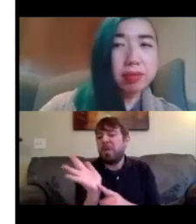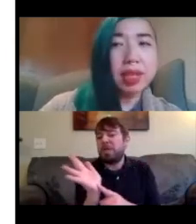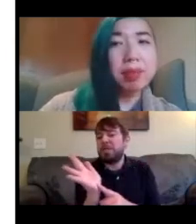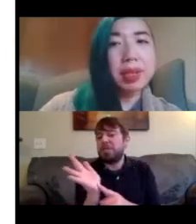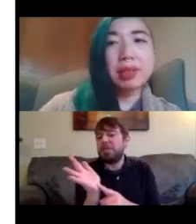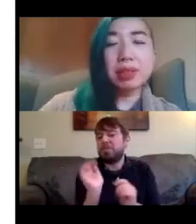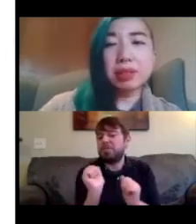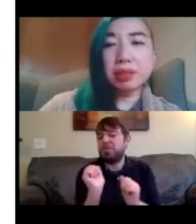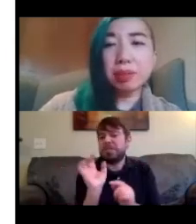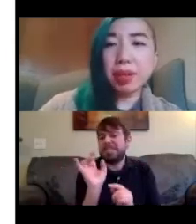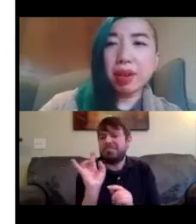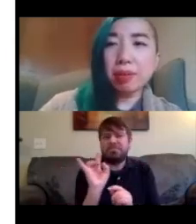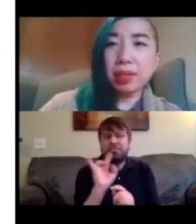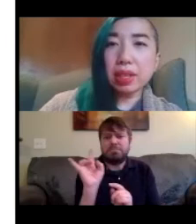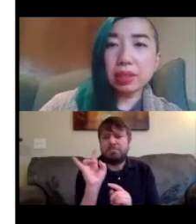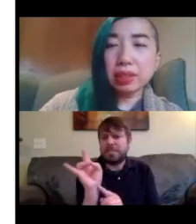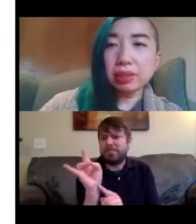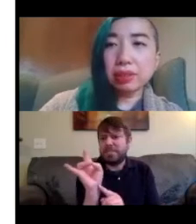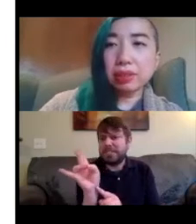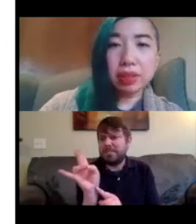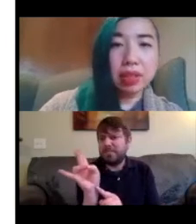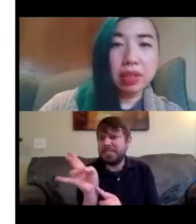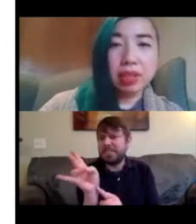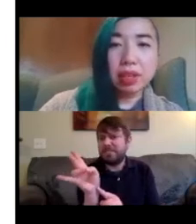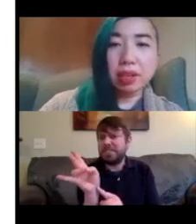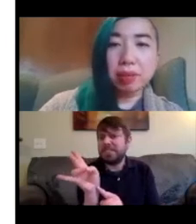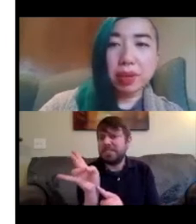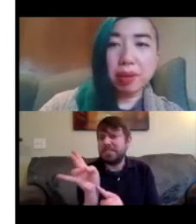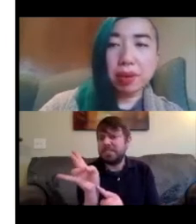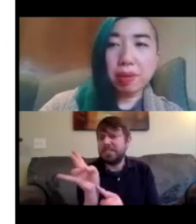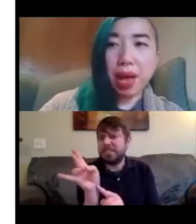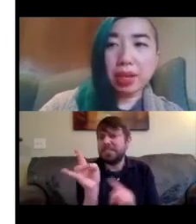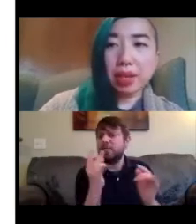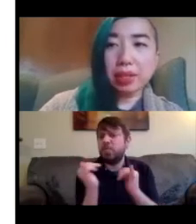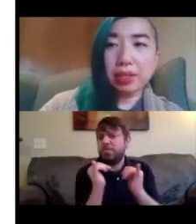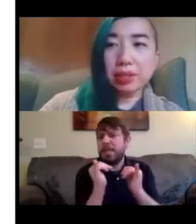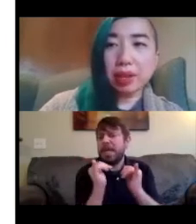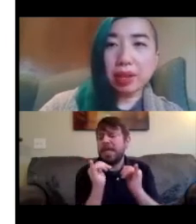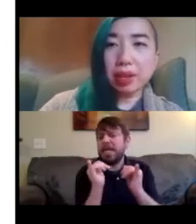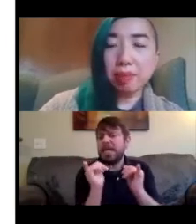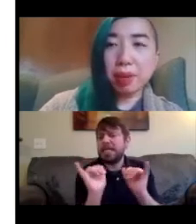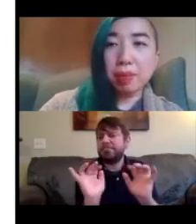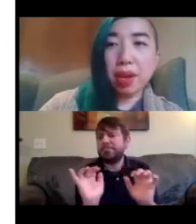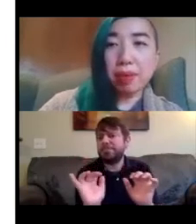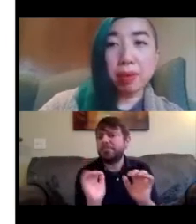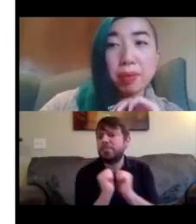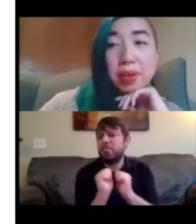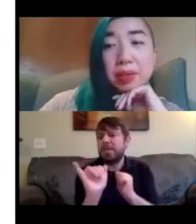Seven minutes to play around with this text. And we'll come back and maybe we'll have one like one